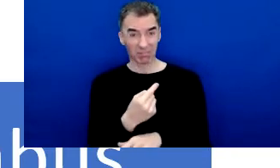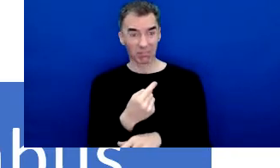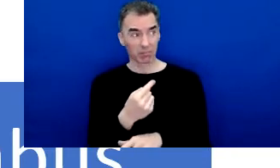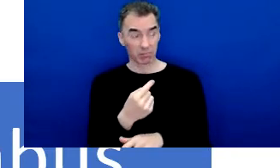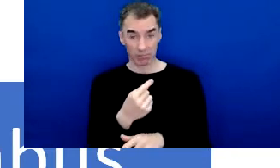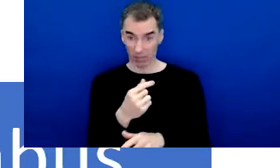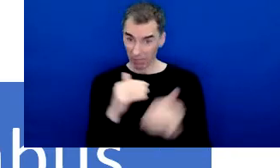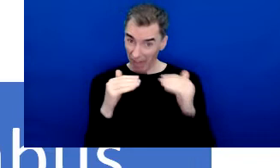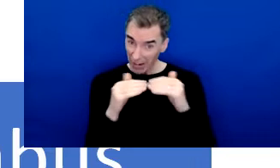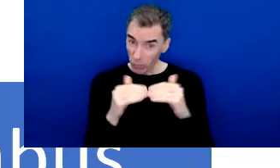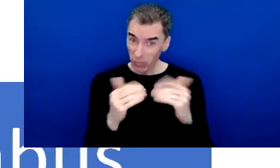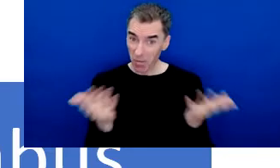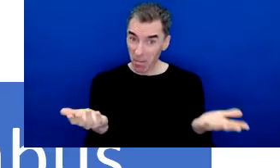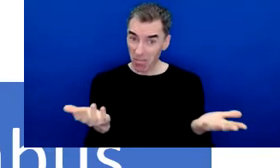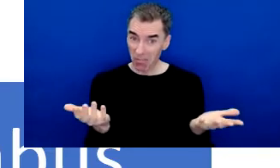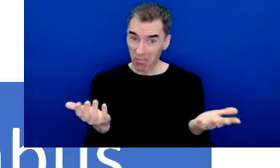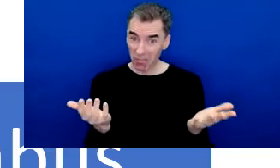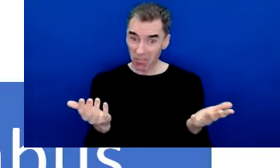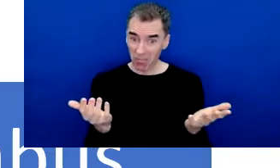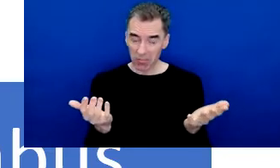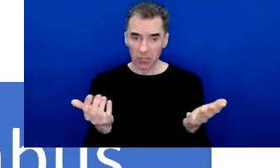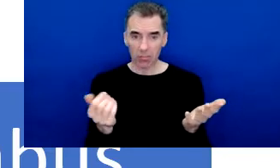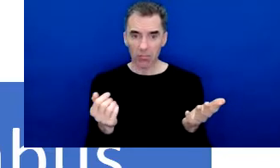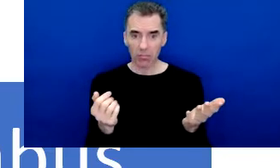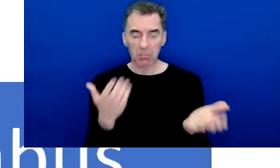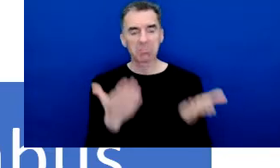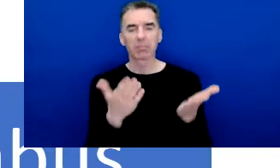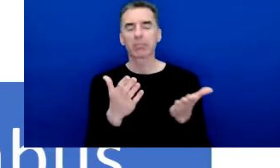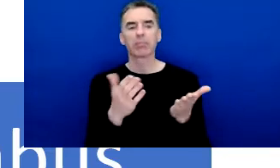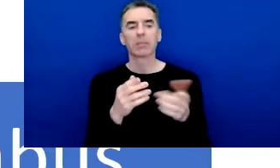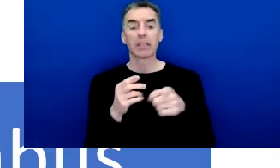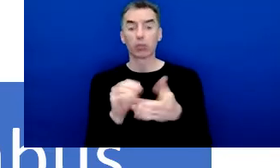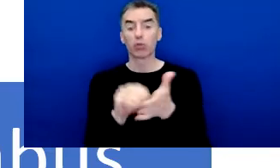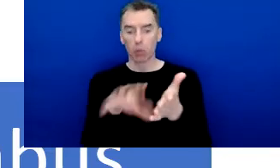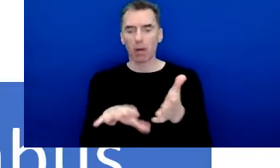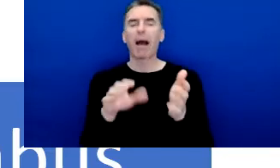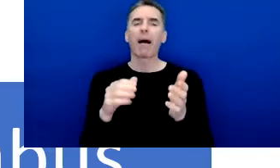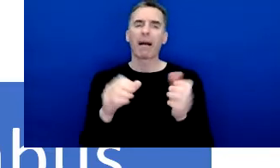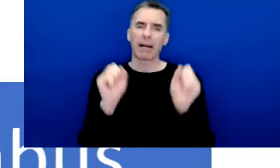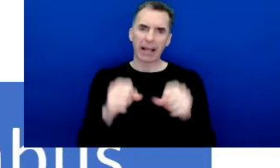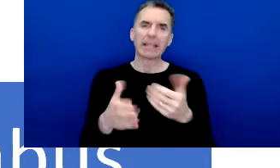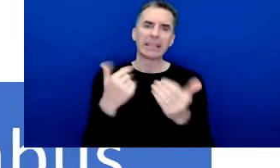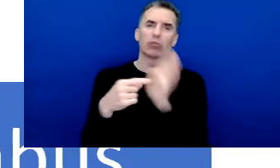Right. This student, it would be easy for them to show proof with a medical note. All of these other students, it would not be.